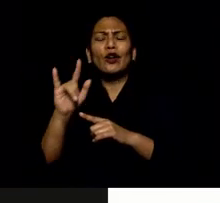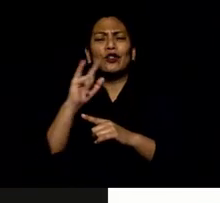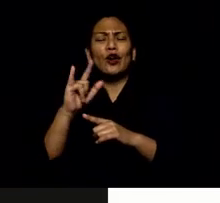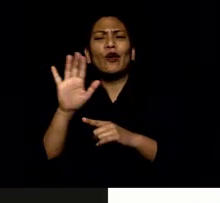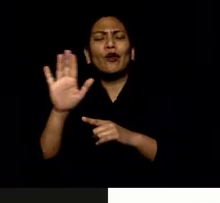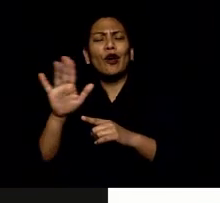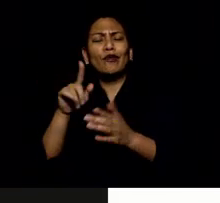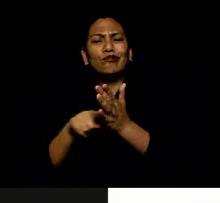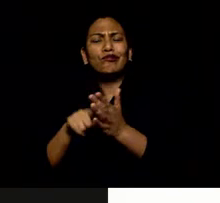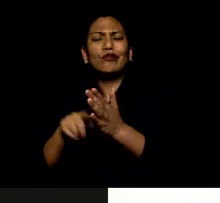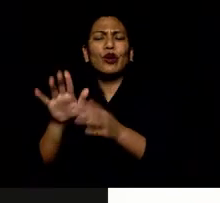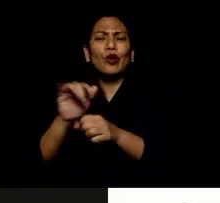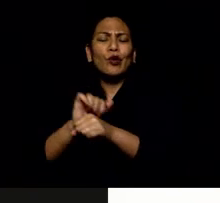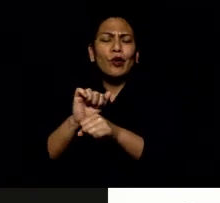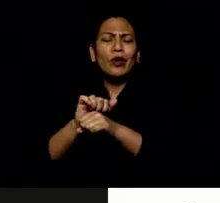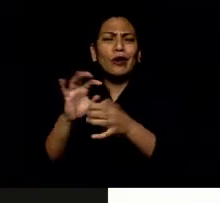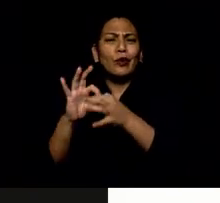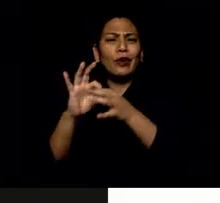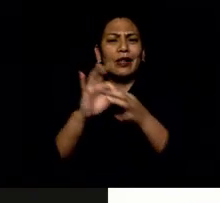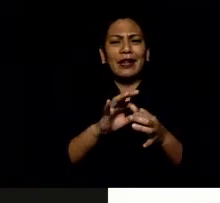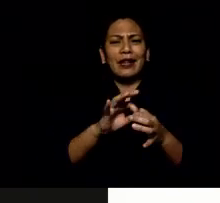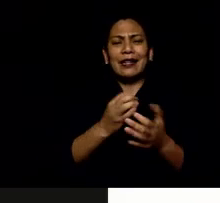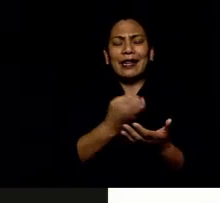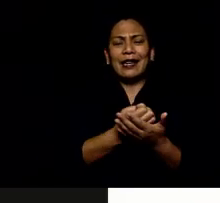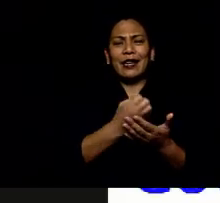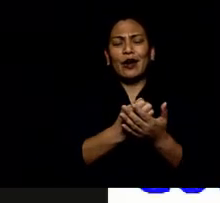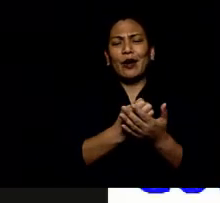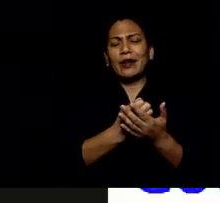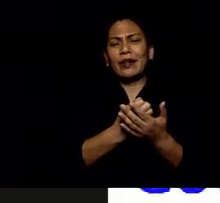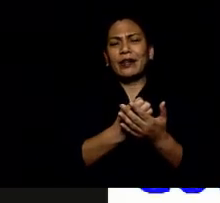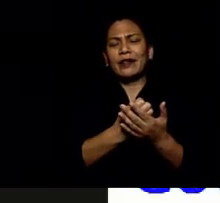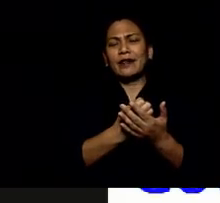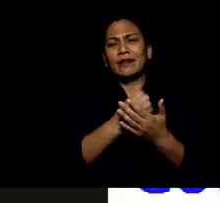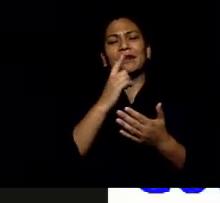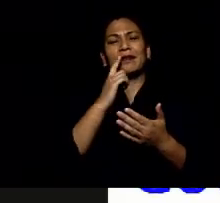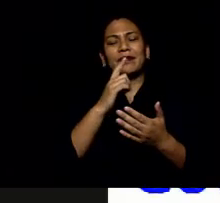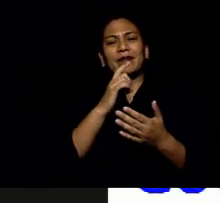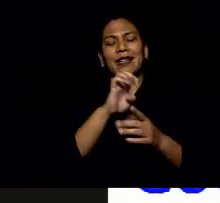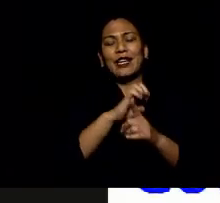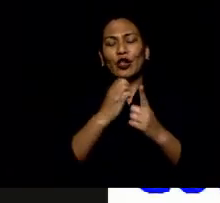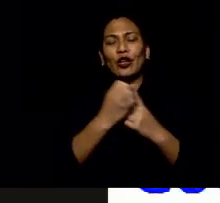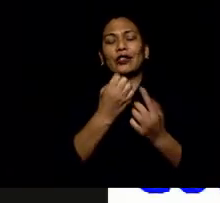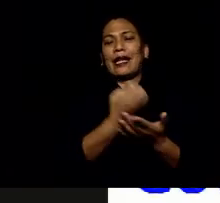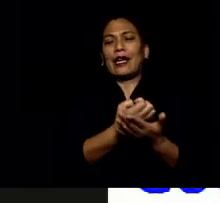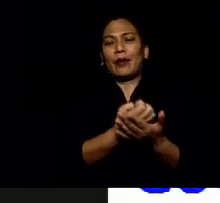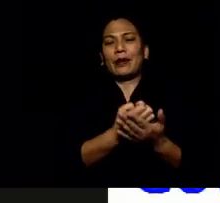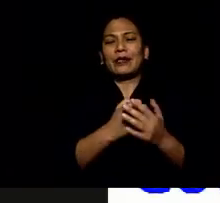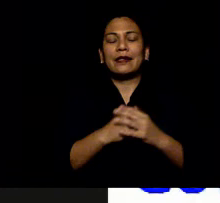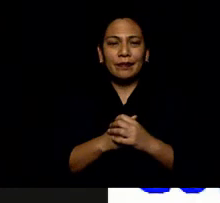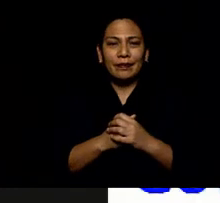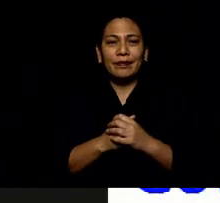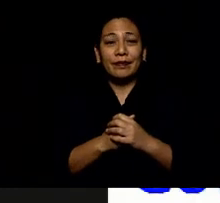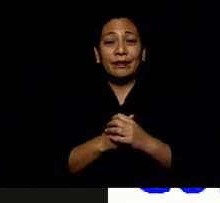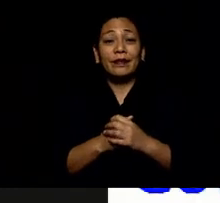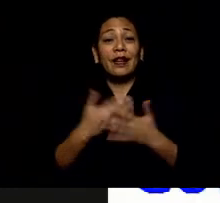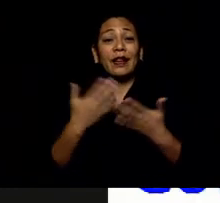So she was critical of some of the things we're going to see ahead. Um, now governments. . .